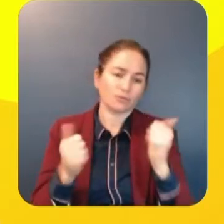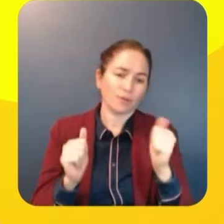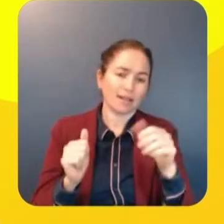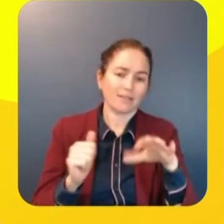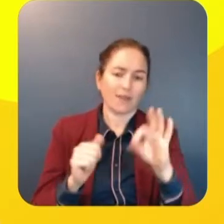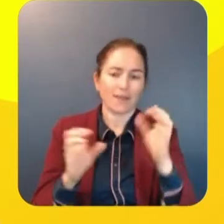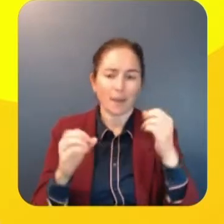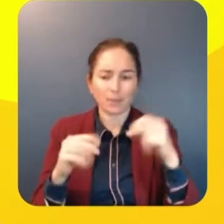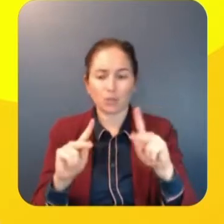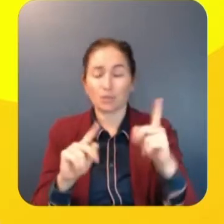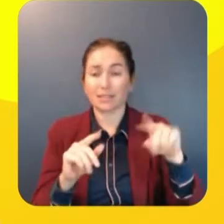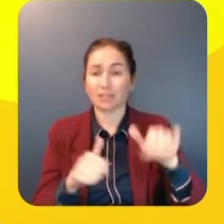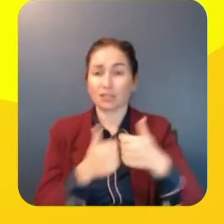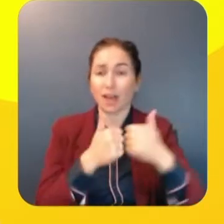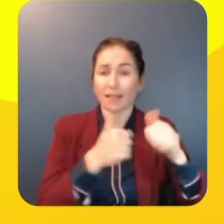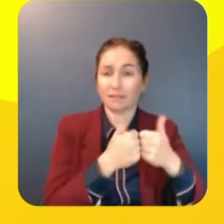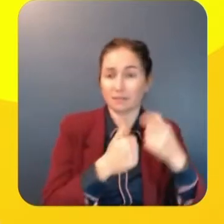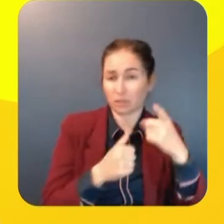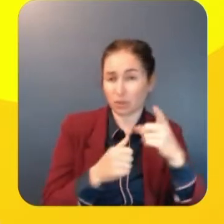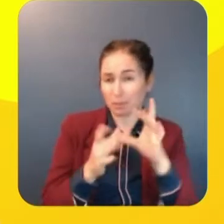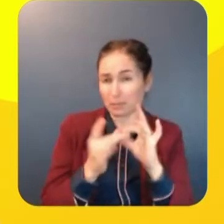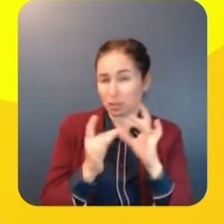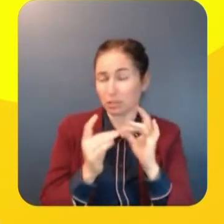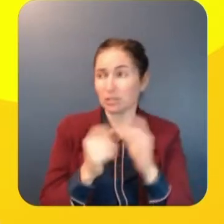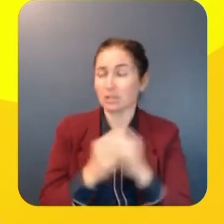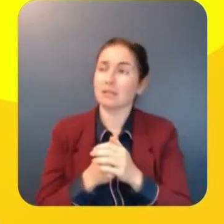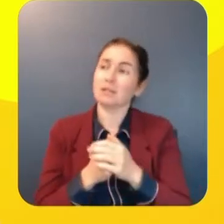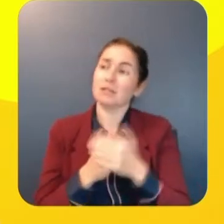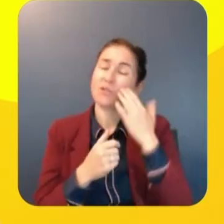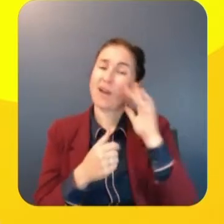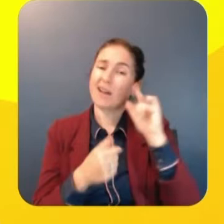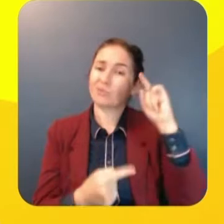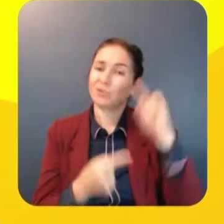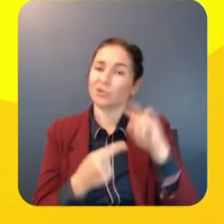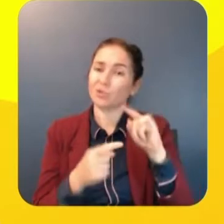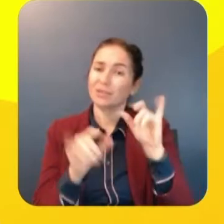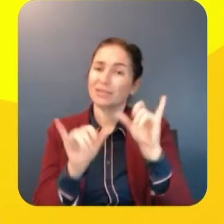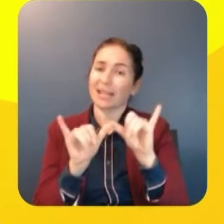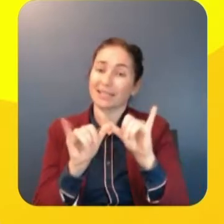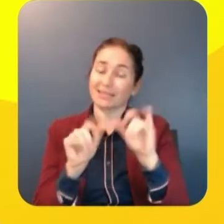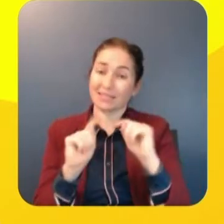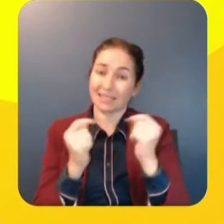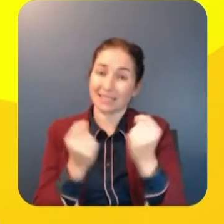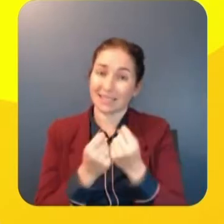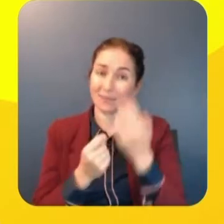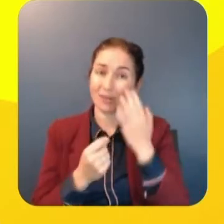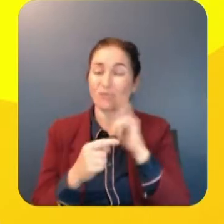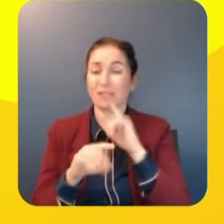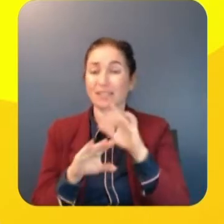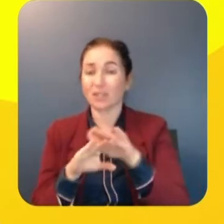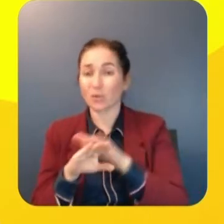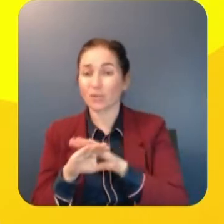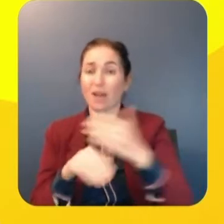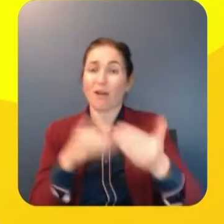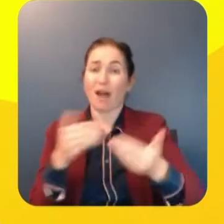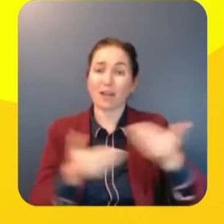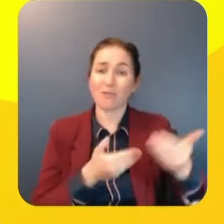So as you mentioned, we've had to reduce the size of our team. We've really slowed down our hiring, but that actually means we have more